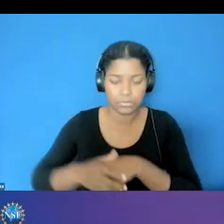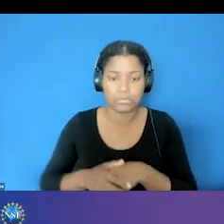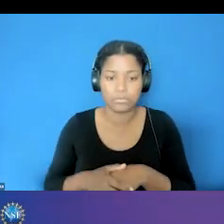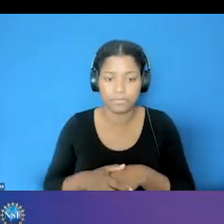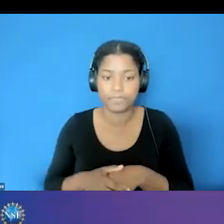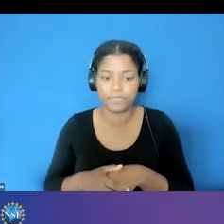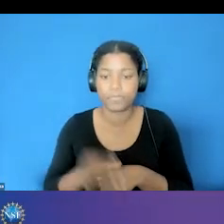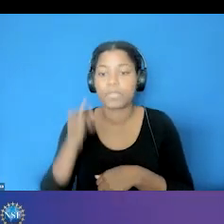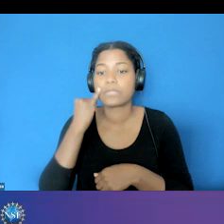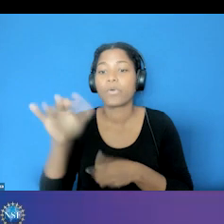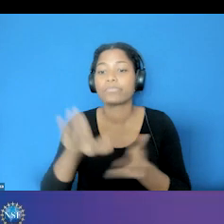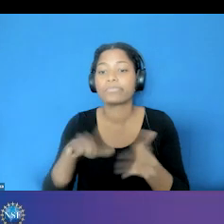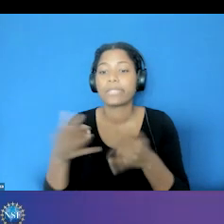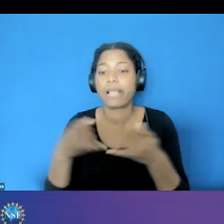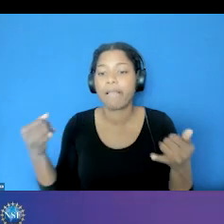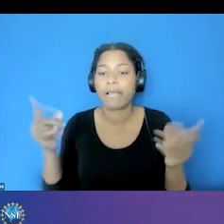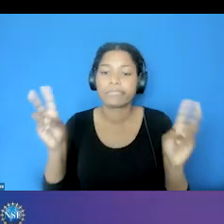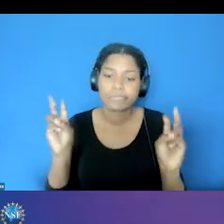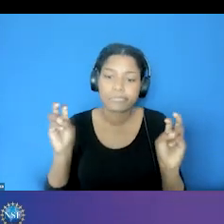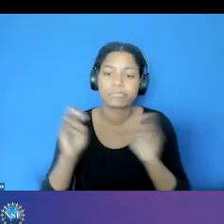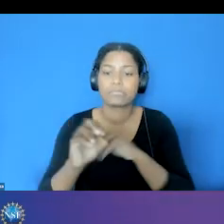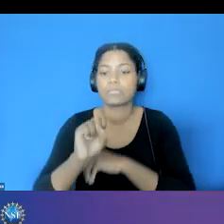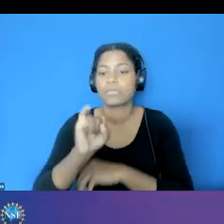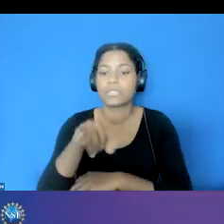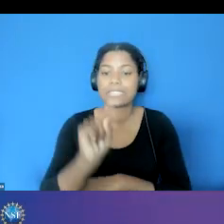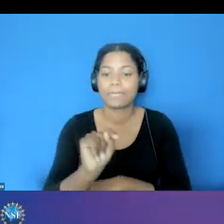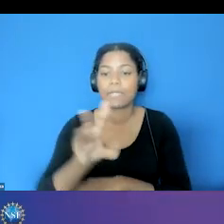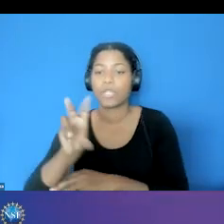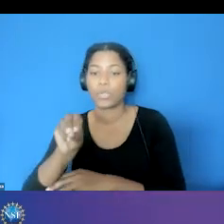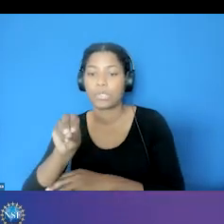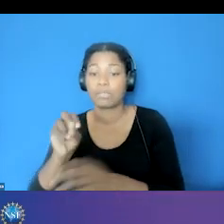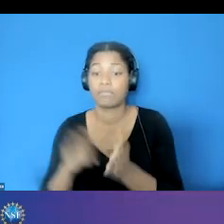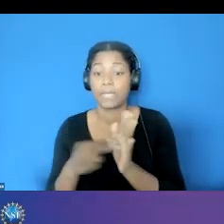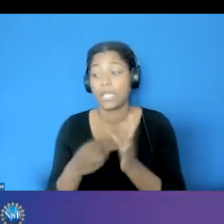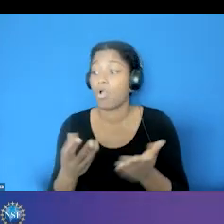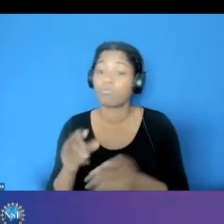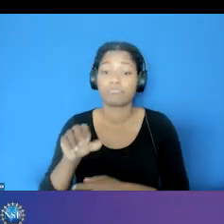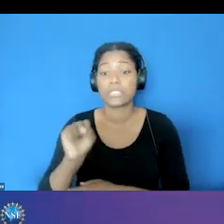So if your deadline is September 30th, don't go out there on September 28th thinking